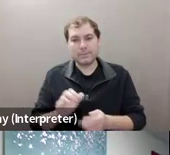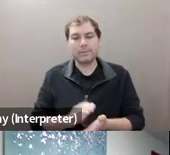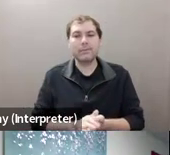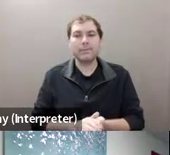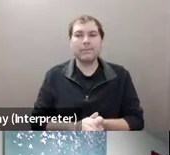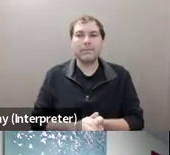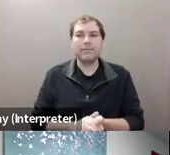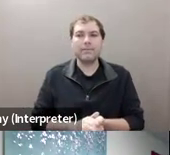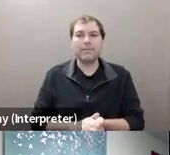Beck Levin: I